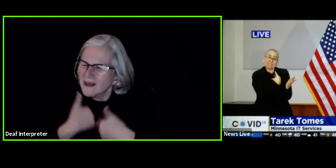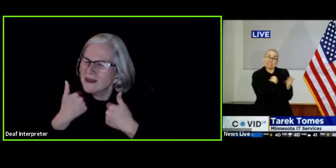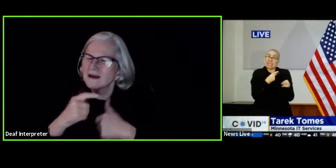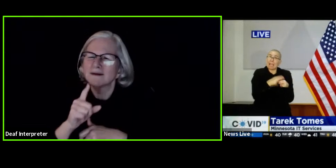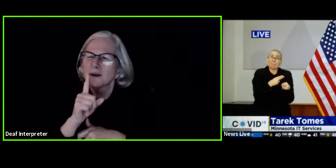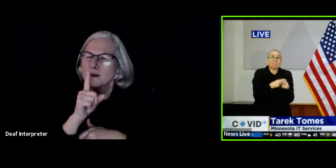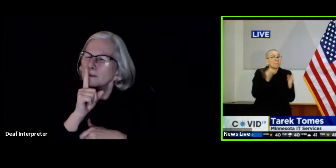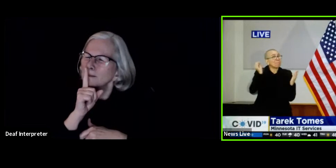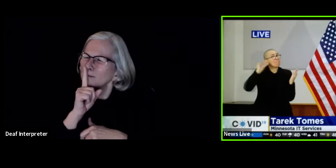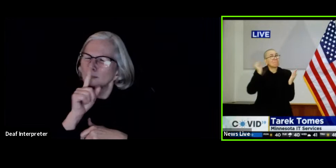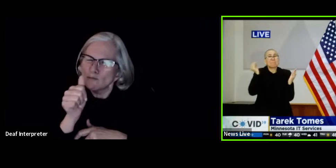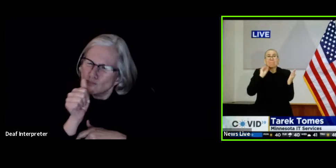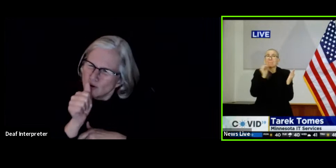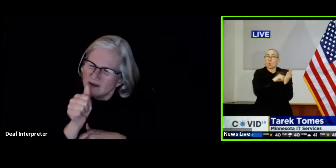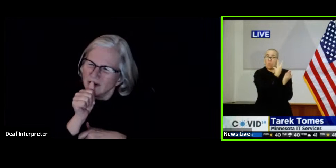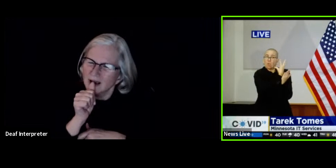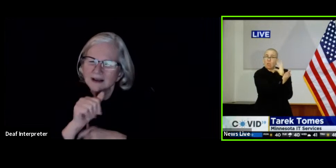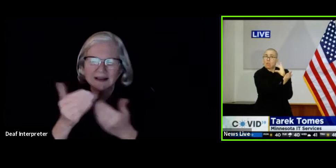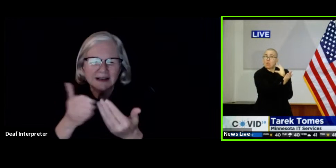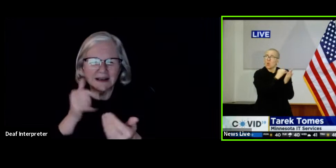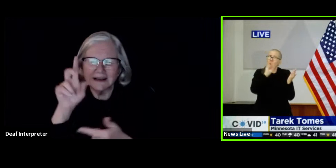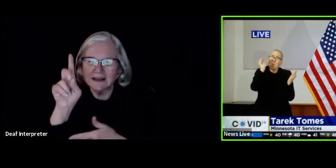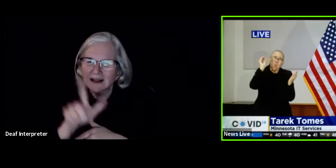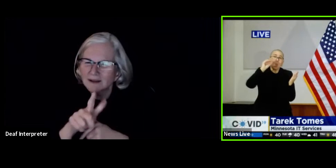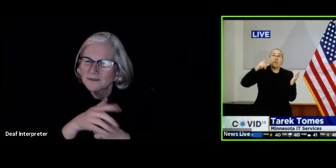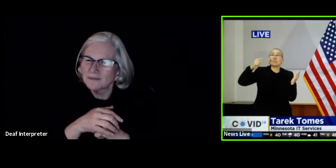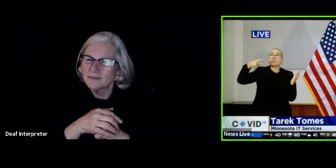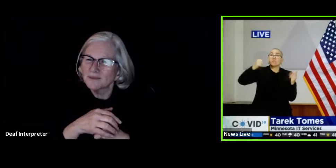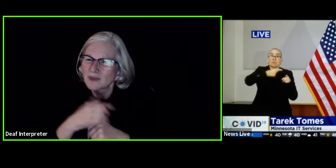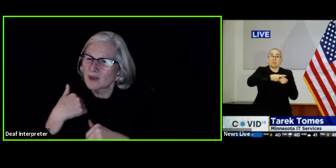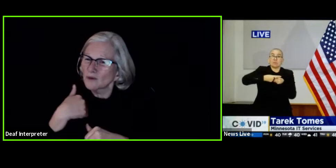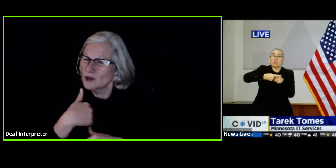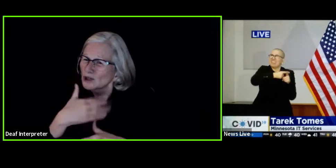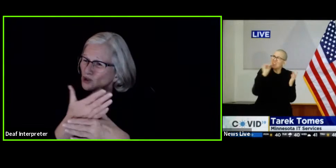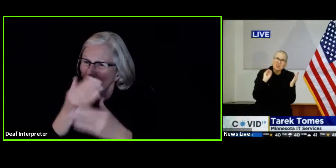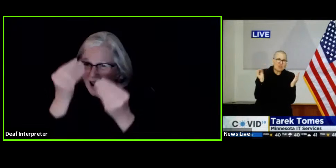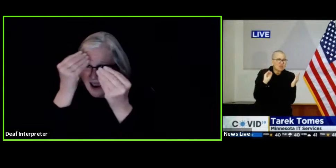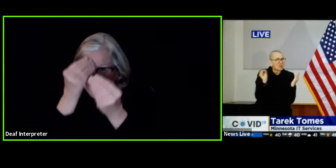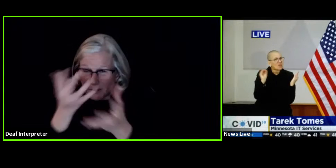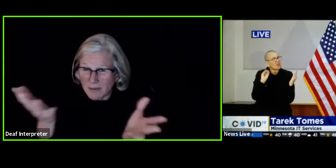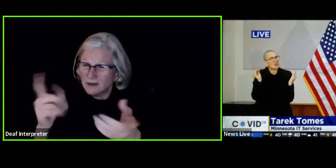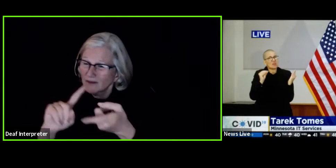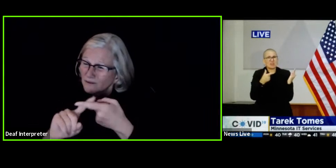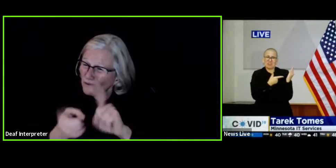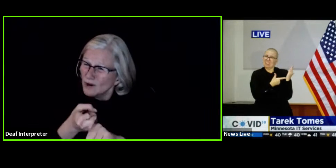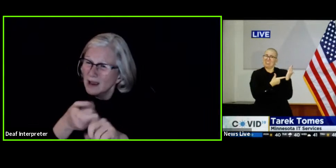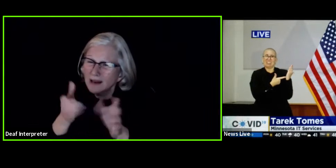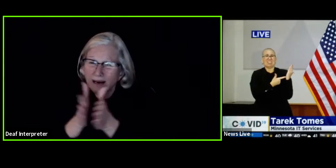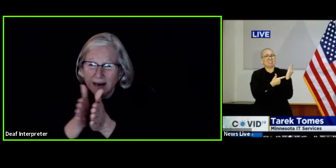AND WE SHARE THAT WITH OUR FRIENDS AND NEIGHBORS AS A MECHANISM, THEN WE CAN COLLECTIVELY GET TO